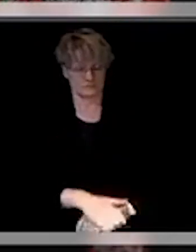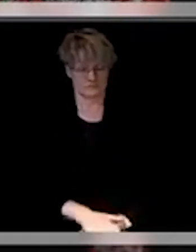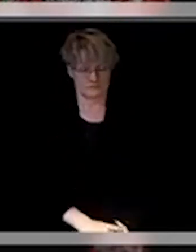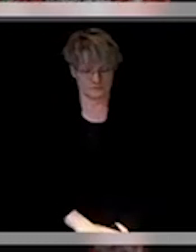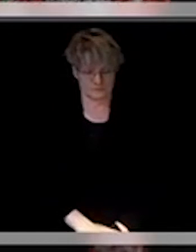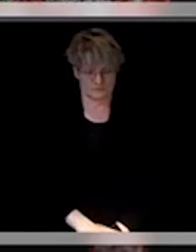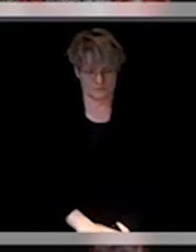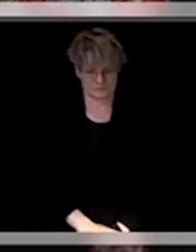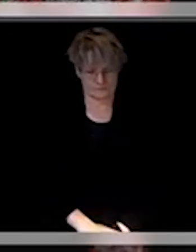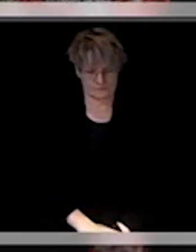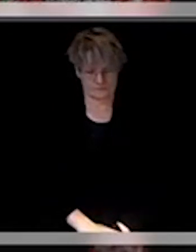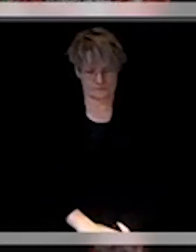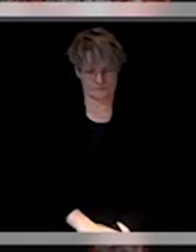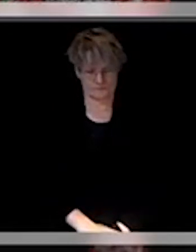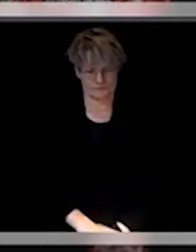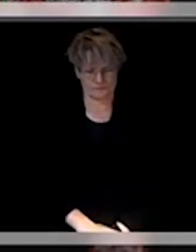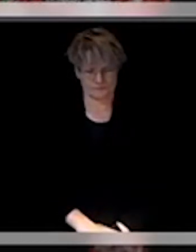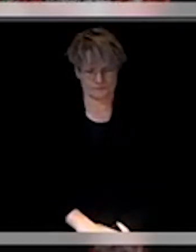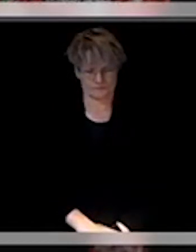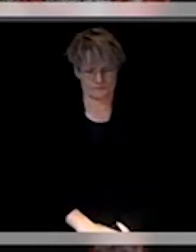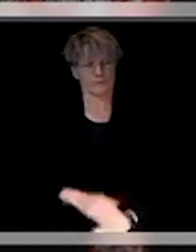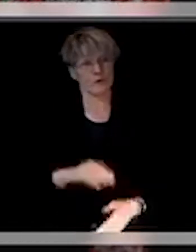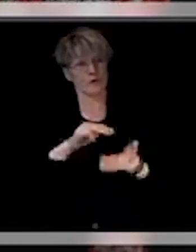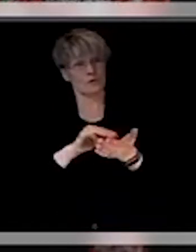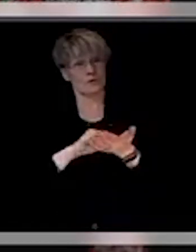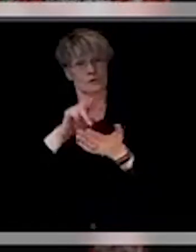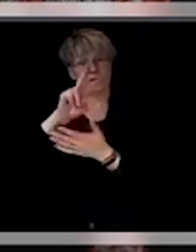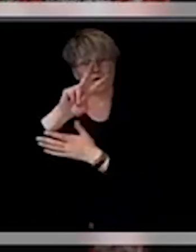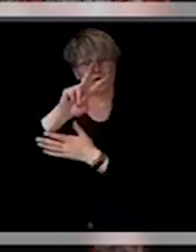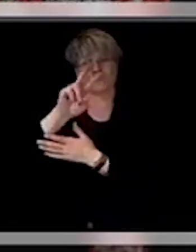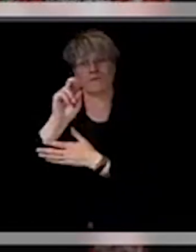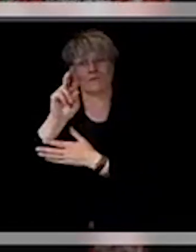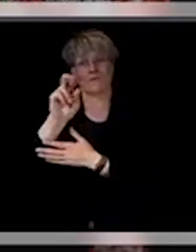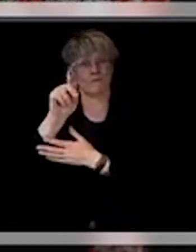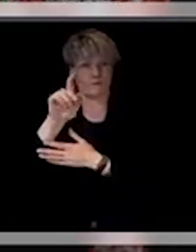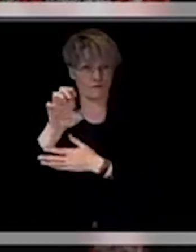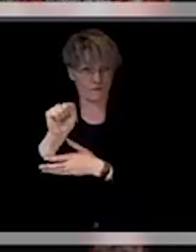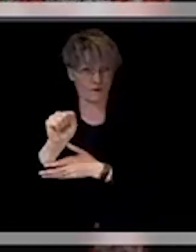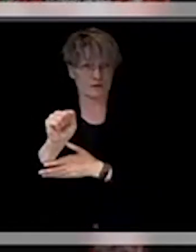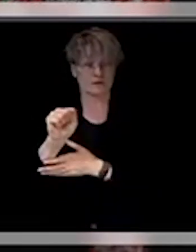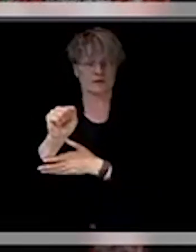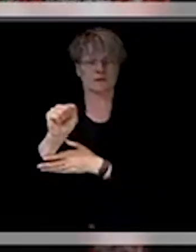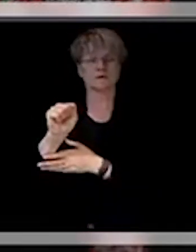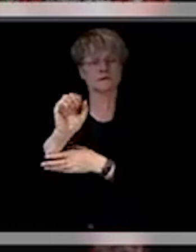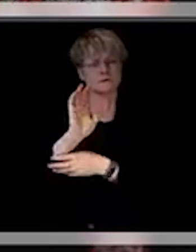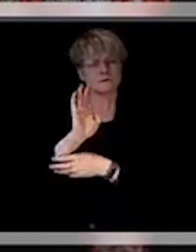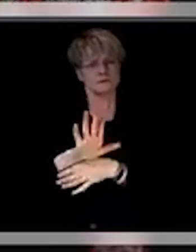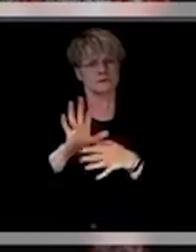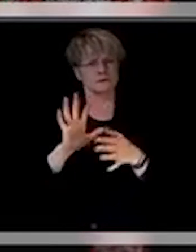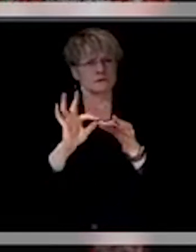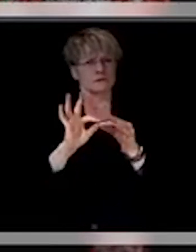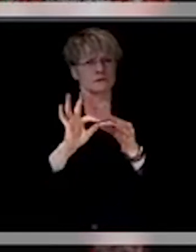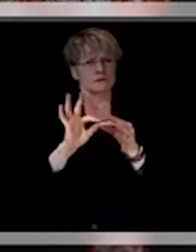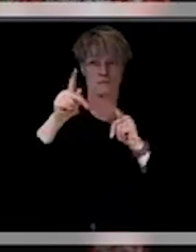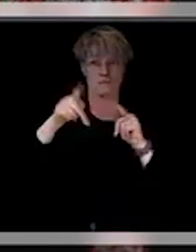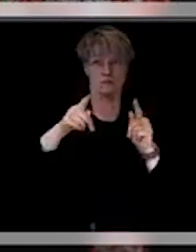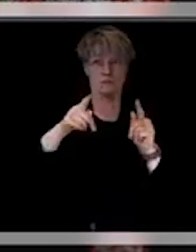Vovakes, about people going to doctors and dentist and other medical related offices